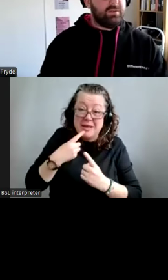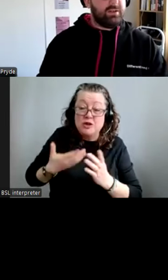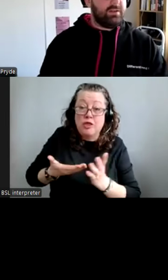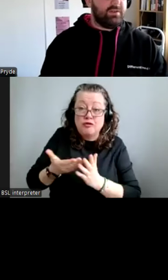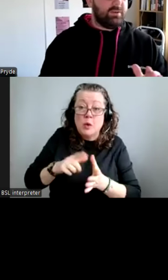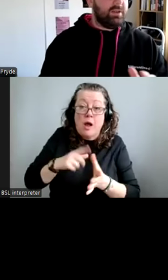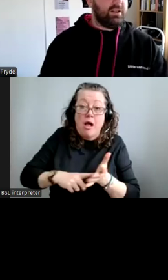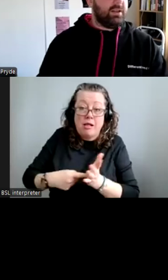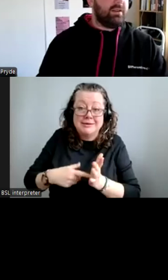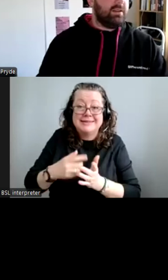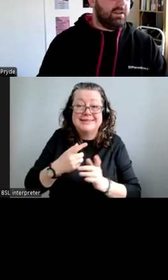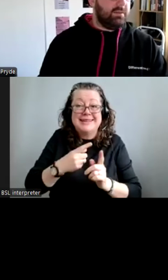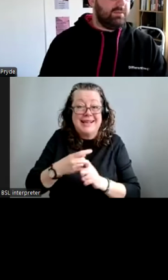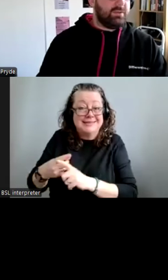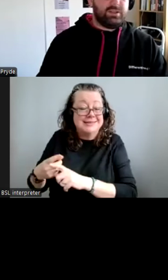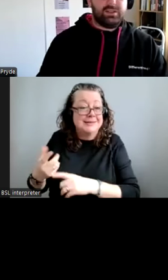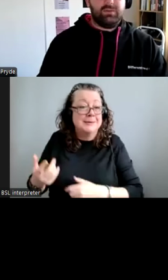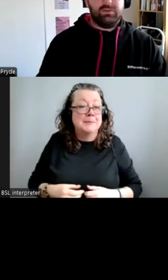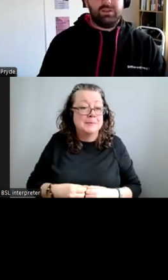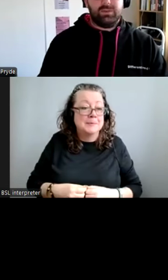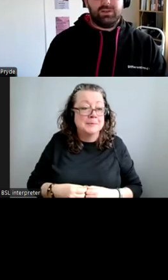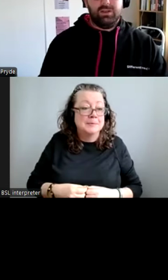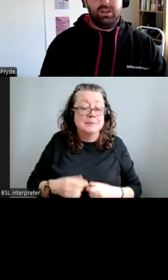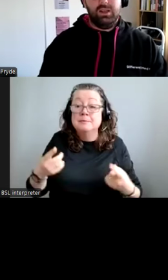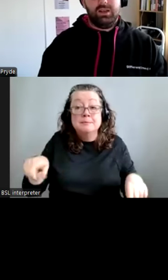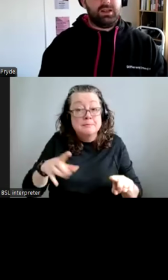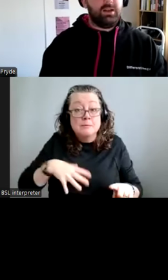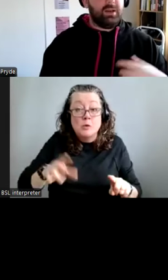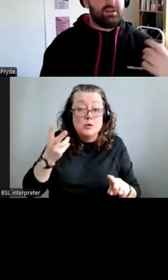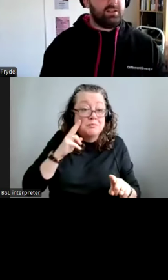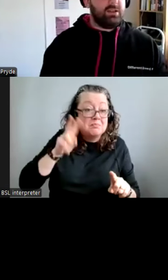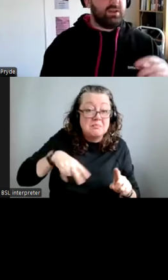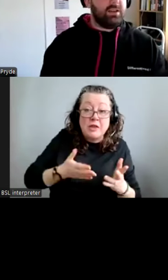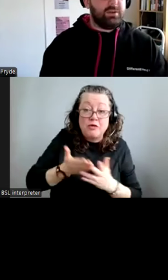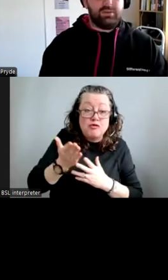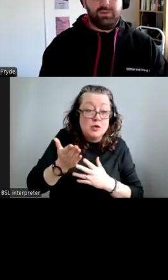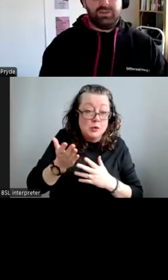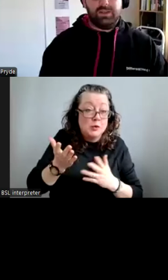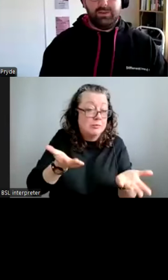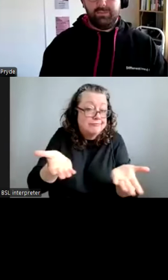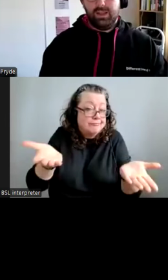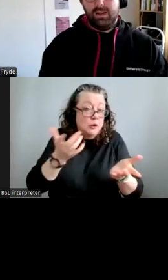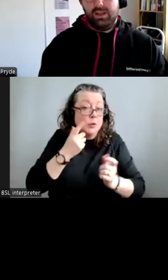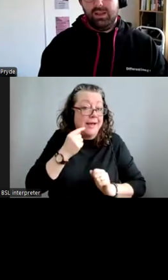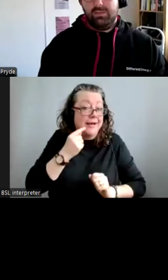in the screen reader, there will be a link in the resources sent around as well, and I can come back to it in the Q&A if we really want to hear it.